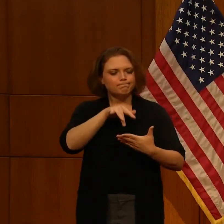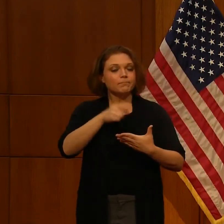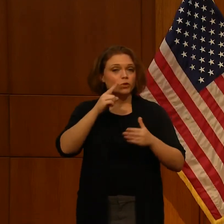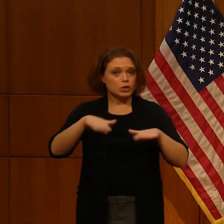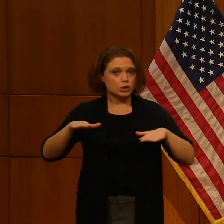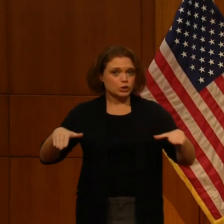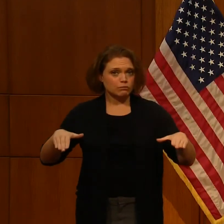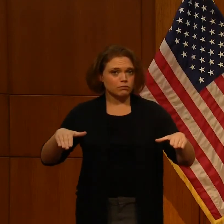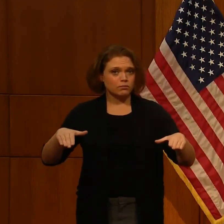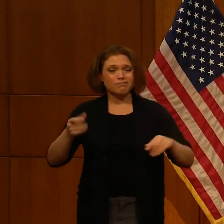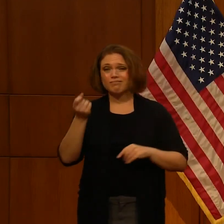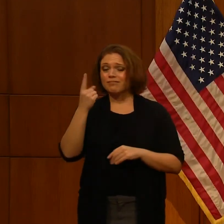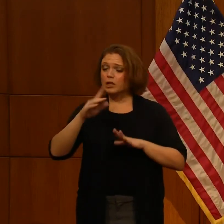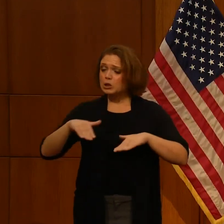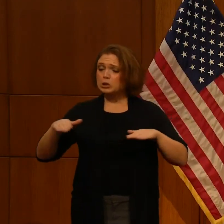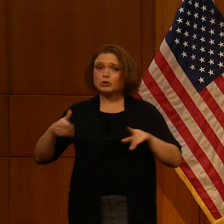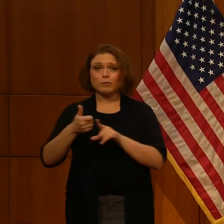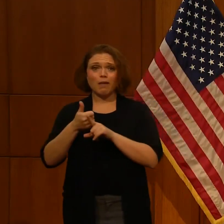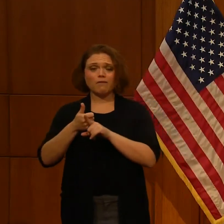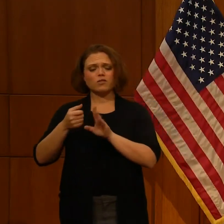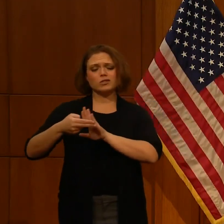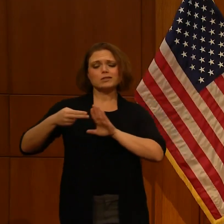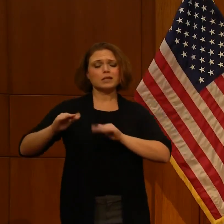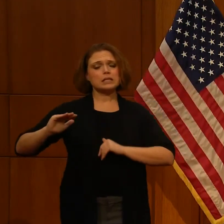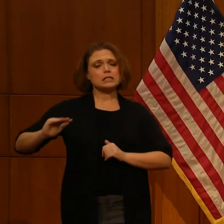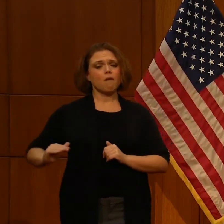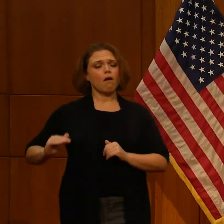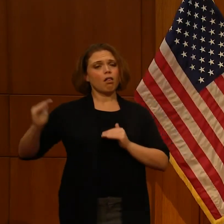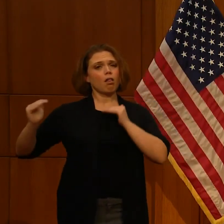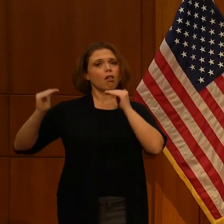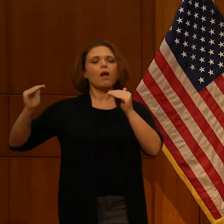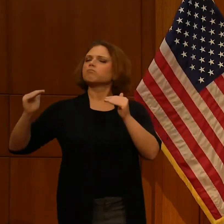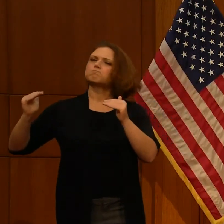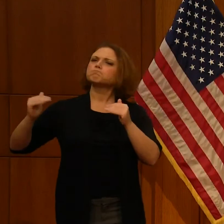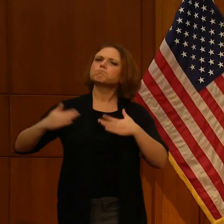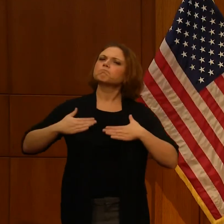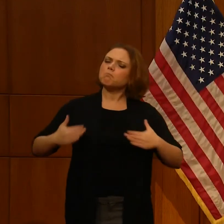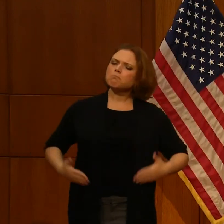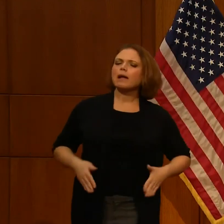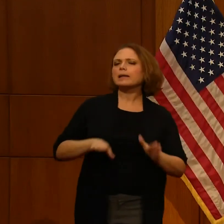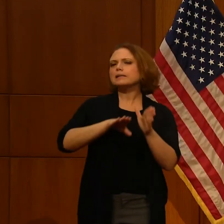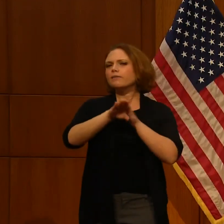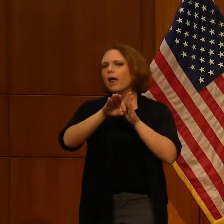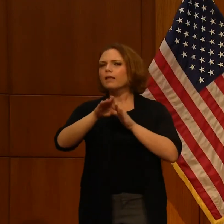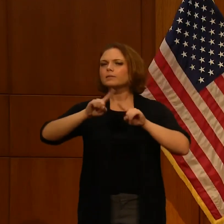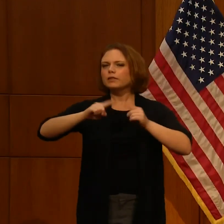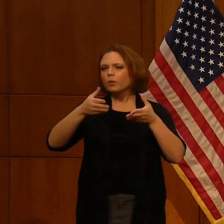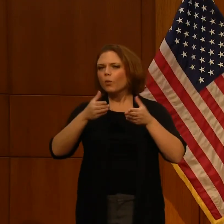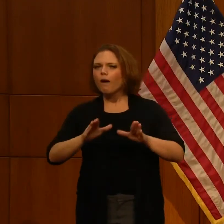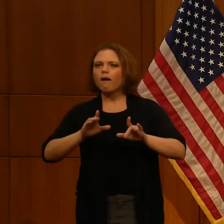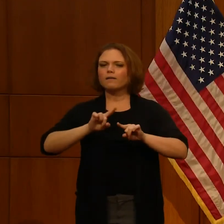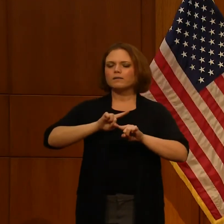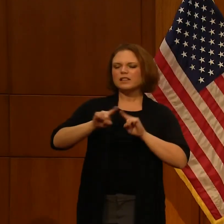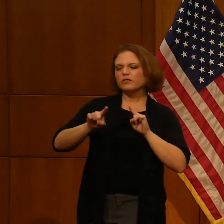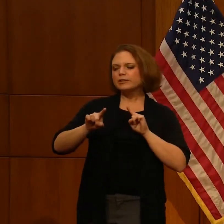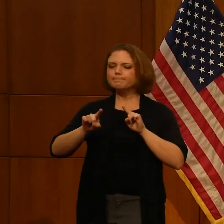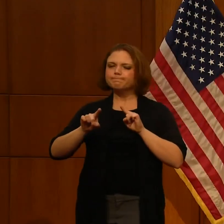CONDUCT THIS RESEARCH FOR CHILDREN. BECAUSE CHILDREN ARE NOT JUST LITTLE ADULTS, THEIR